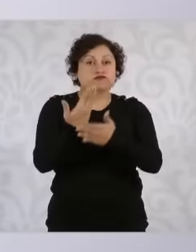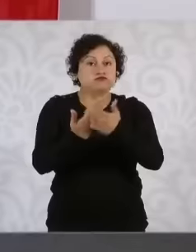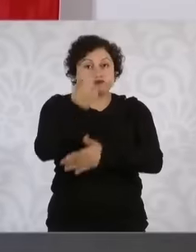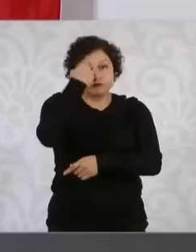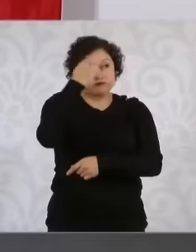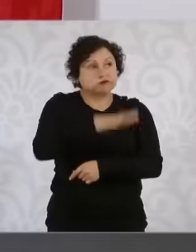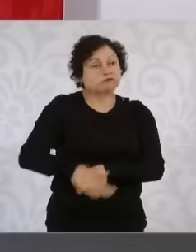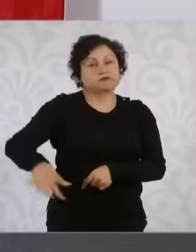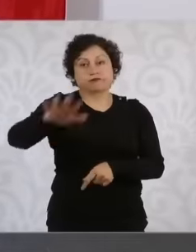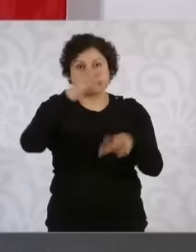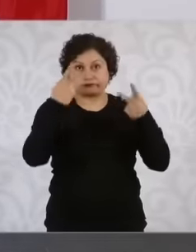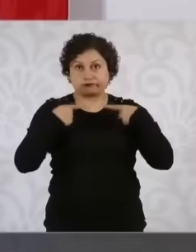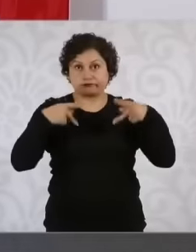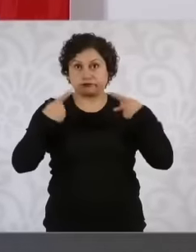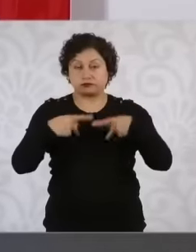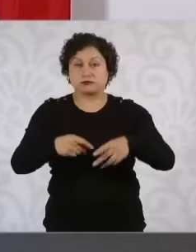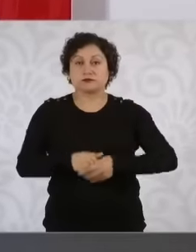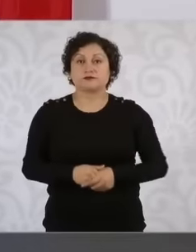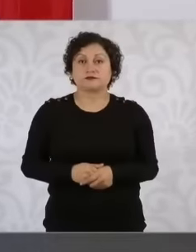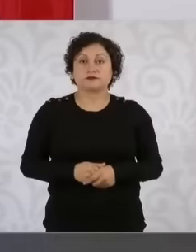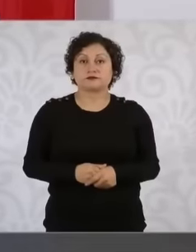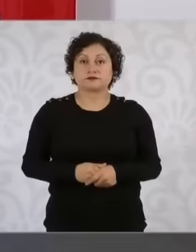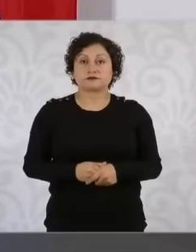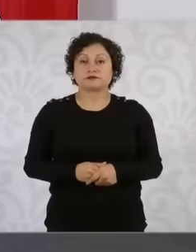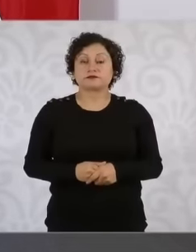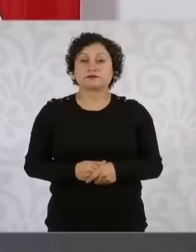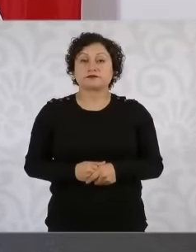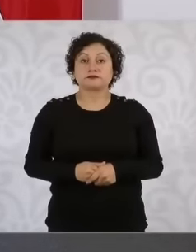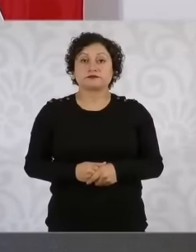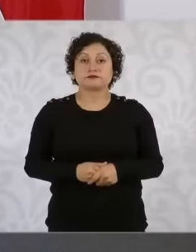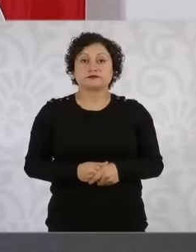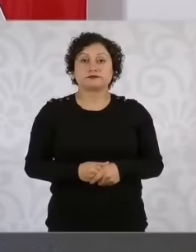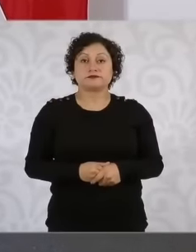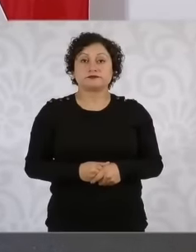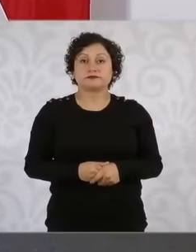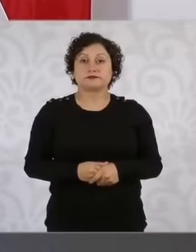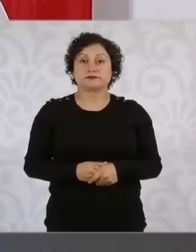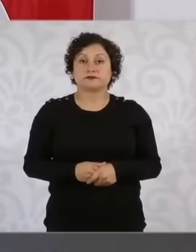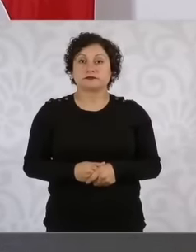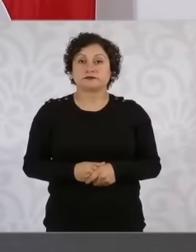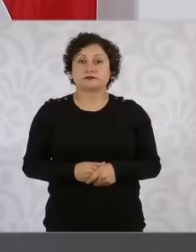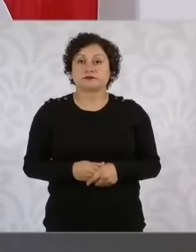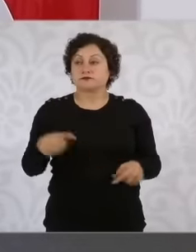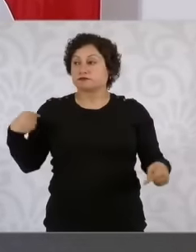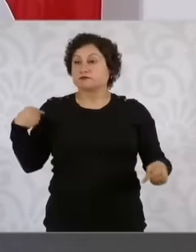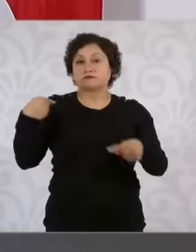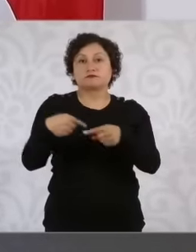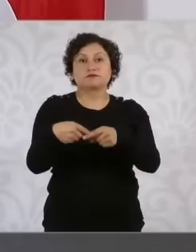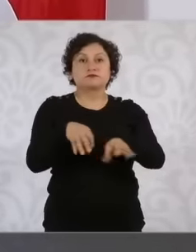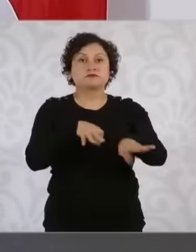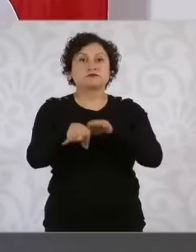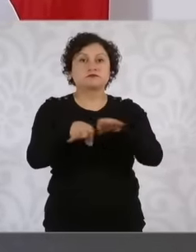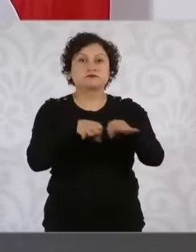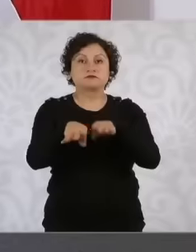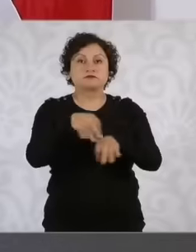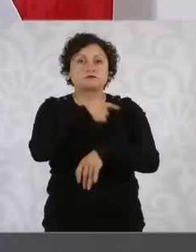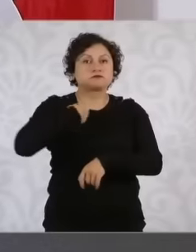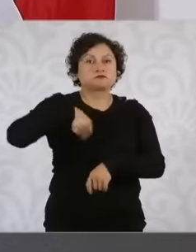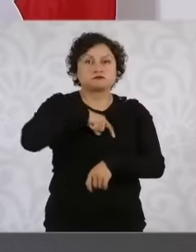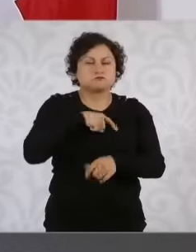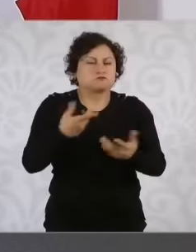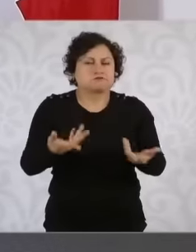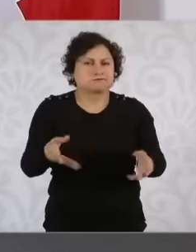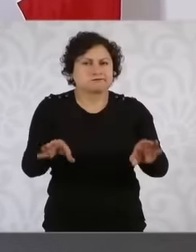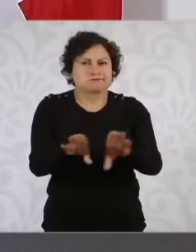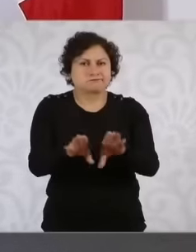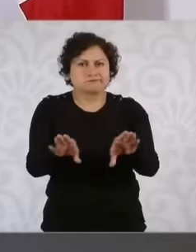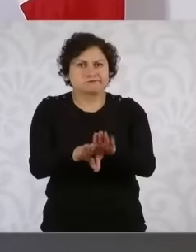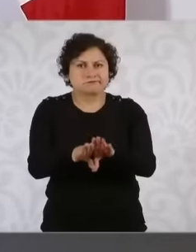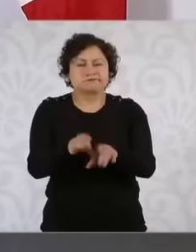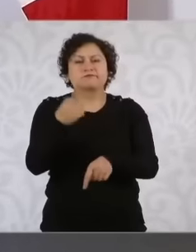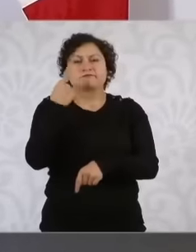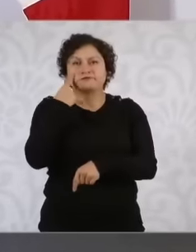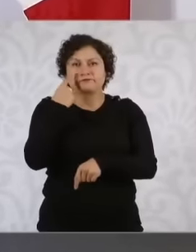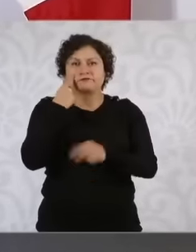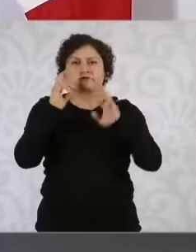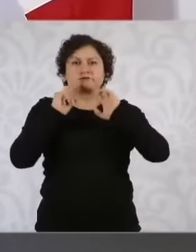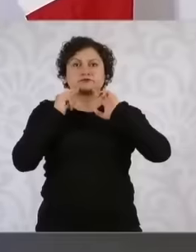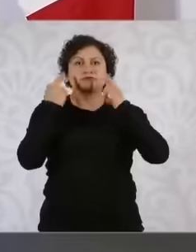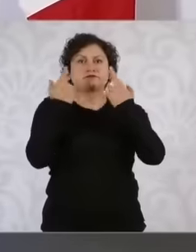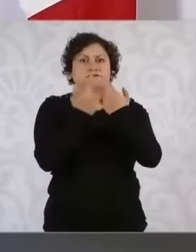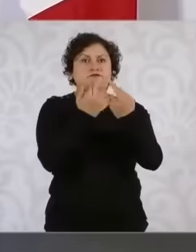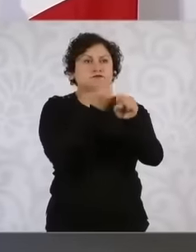and we worked. How we work. We have meetings by secretariat or by topic. Every